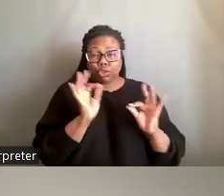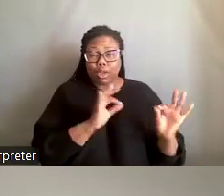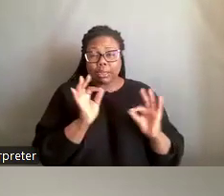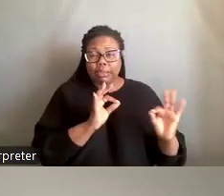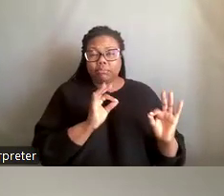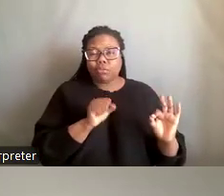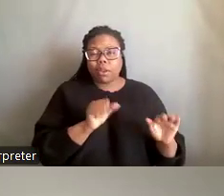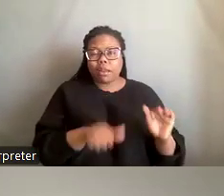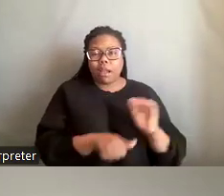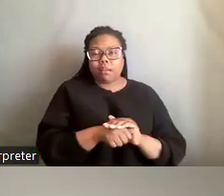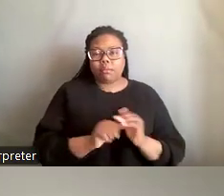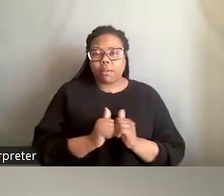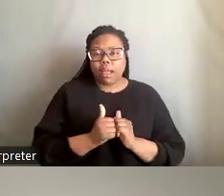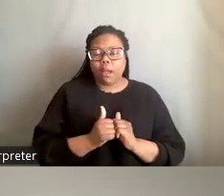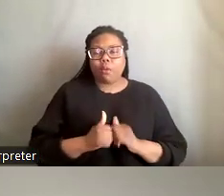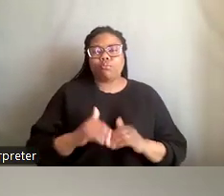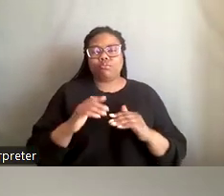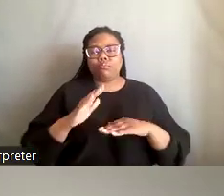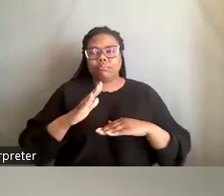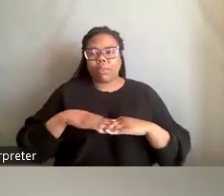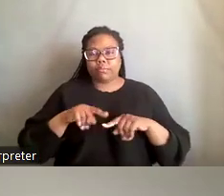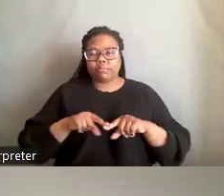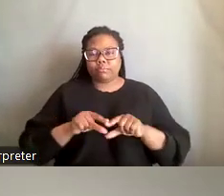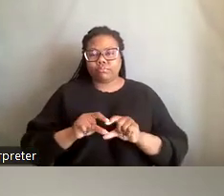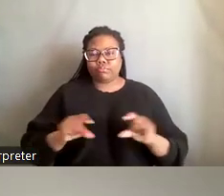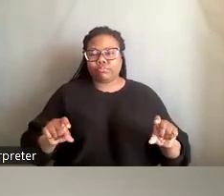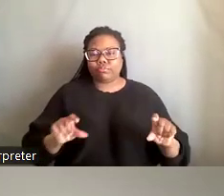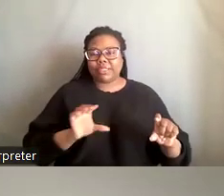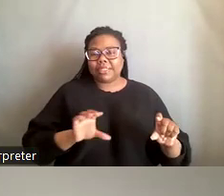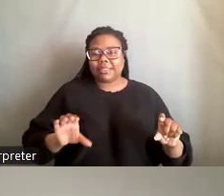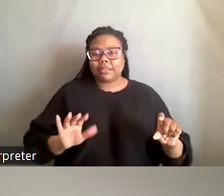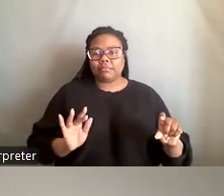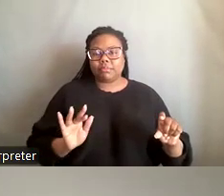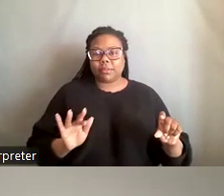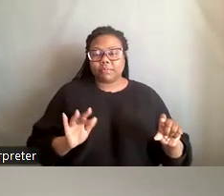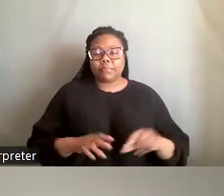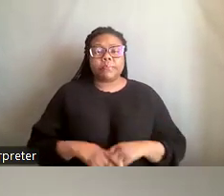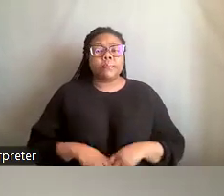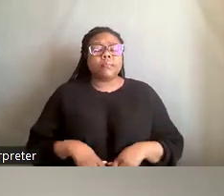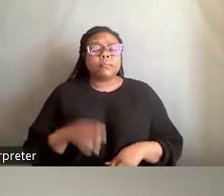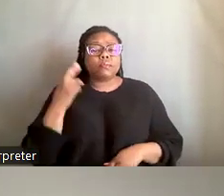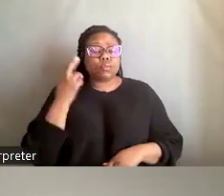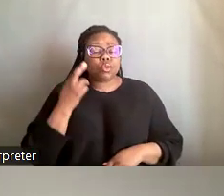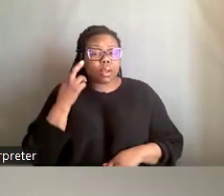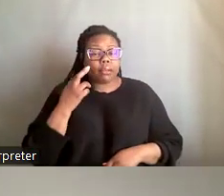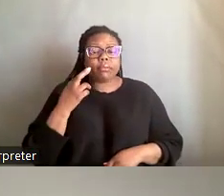captions. Let's see. We also recognize that sometimes people have